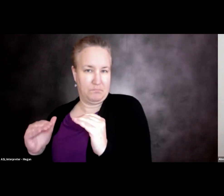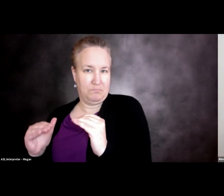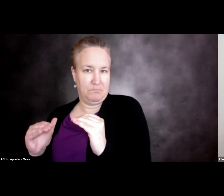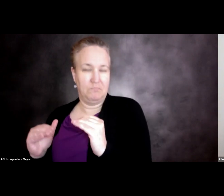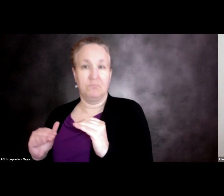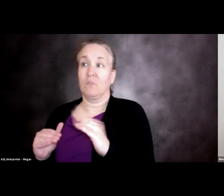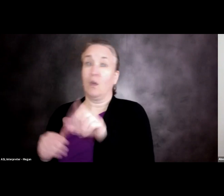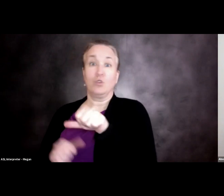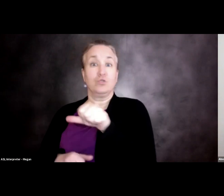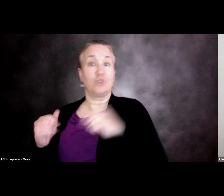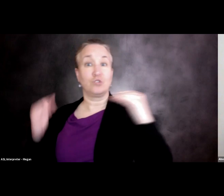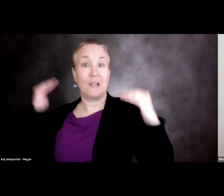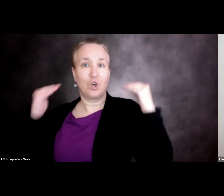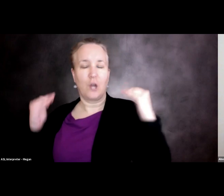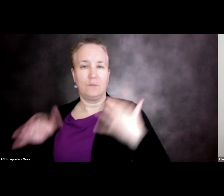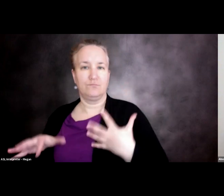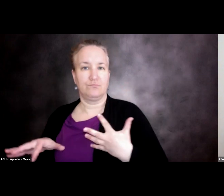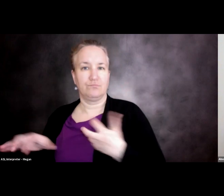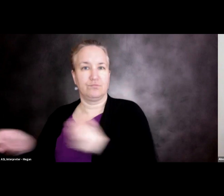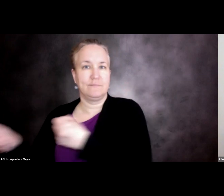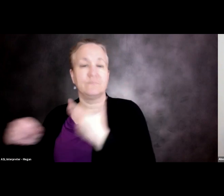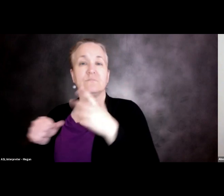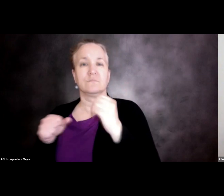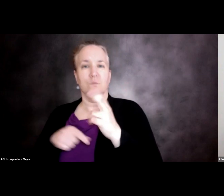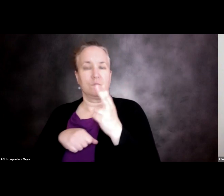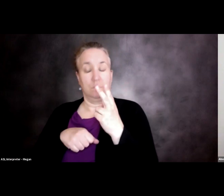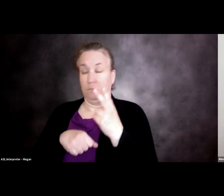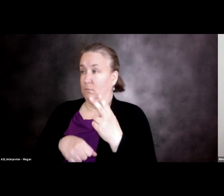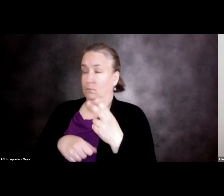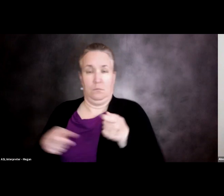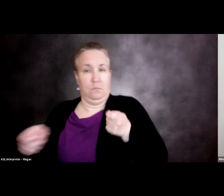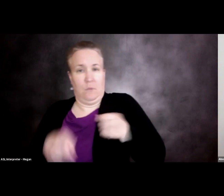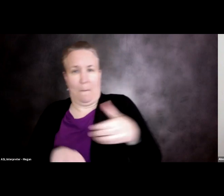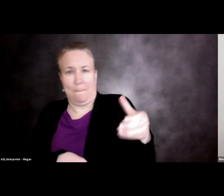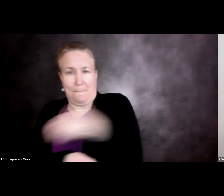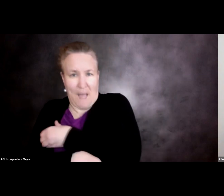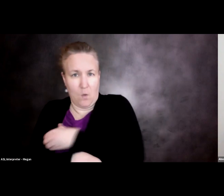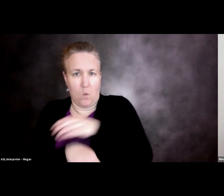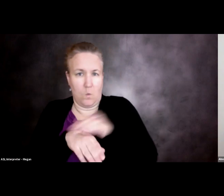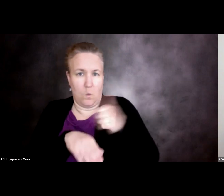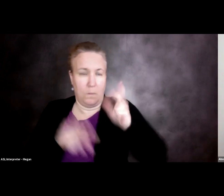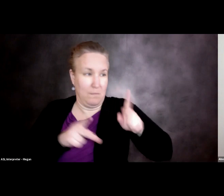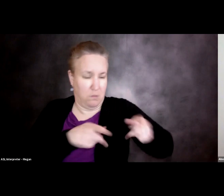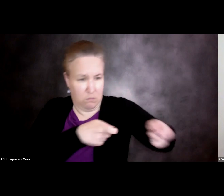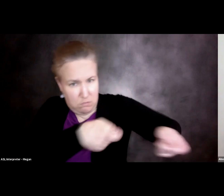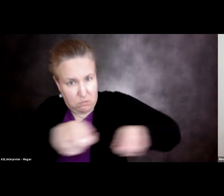their social adulthood, and to exercise real power over the lives of others.